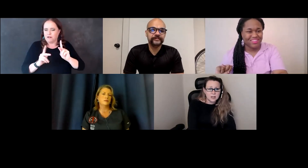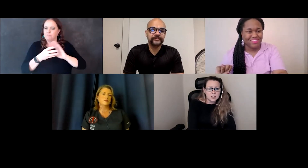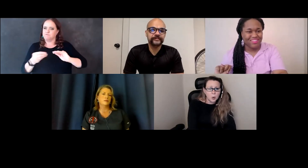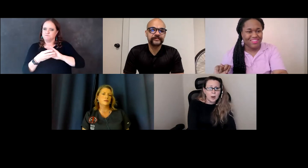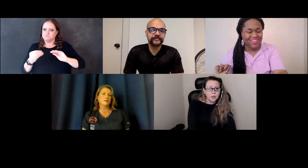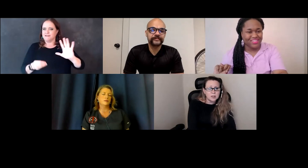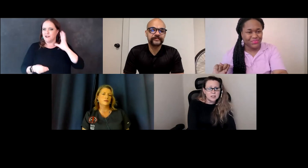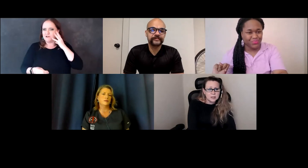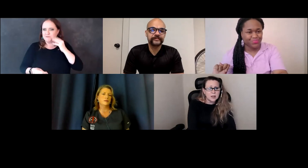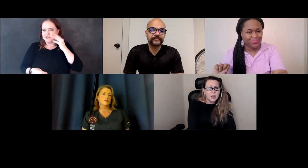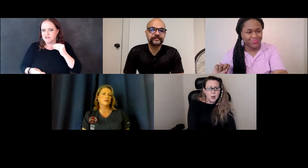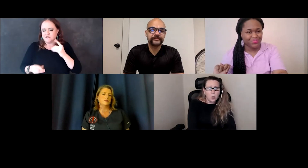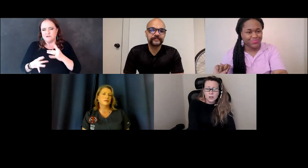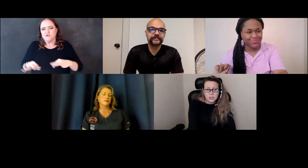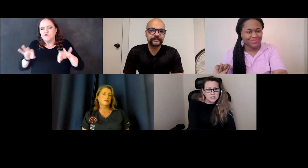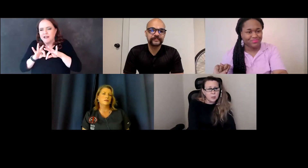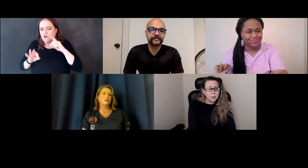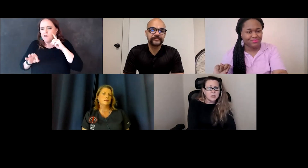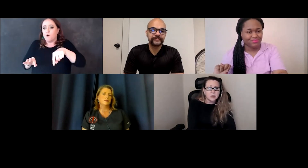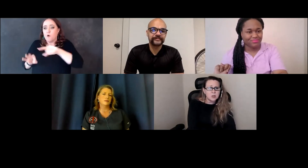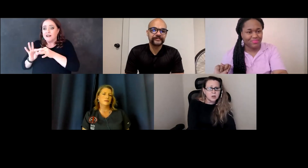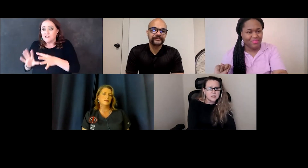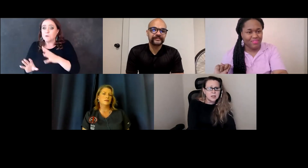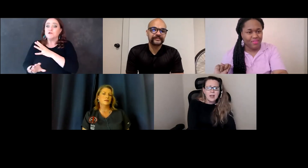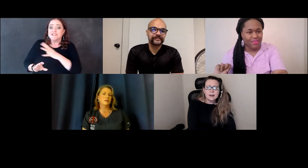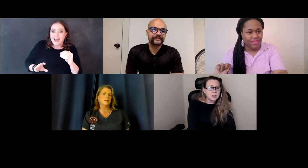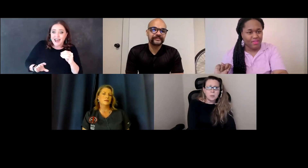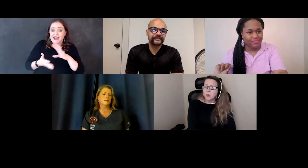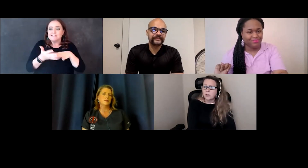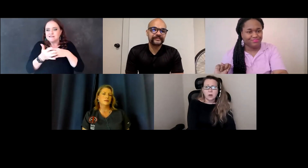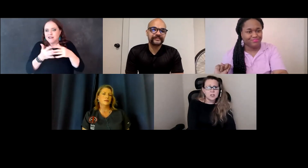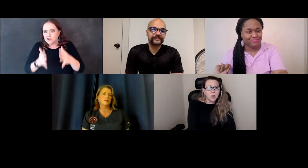It's so powerful listening watching deaf people tell their stories and it's so important for